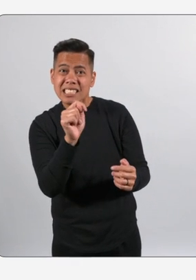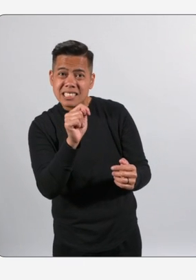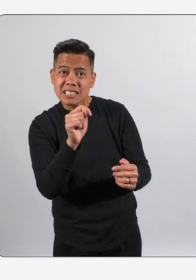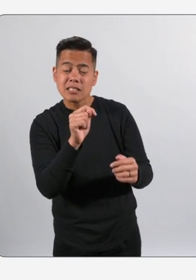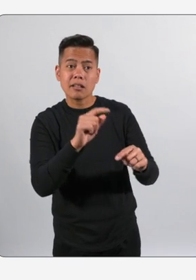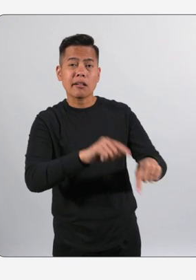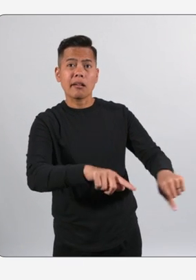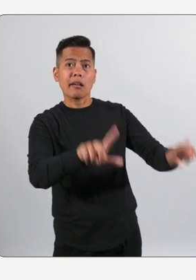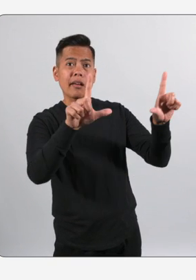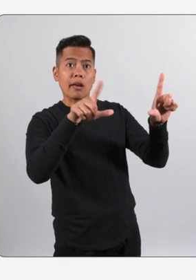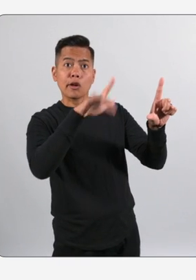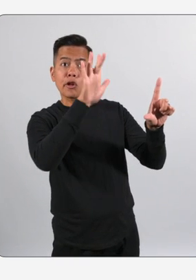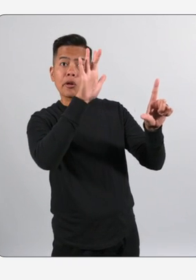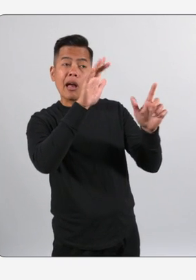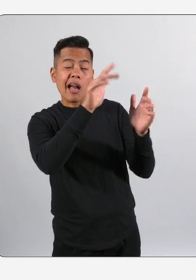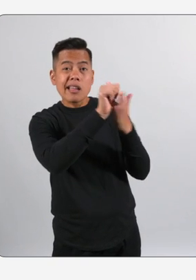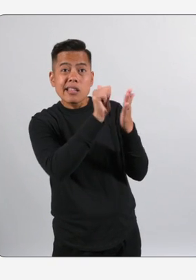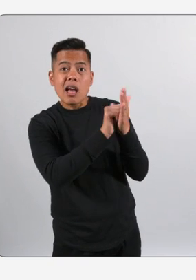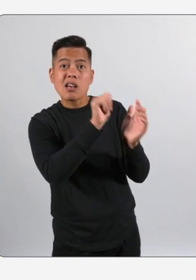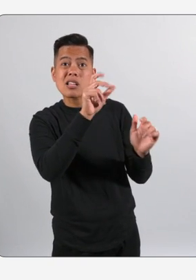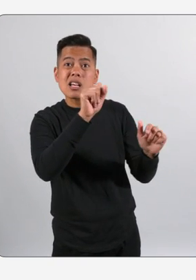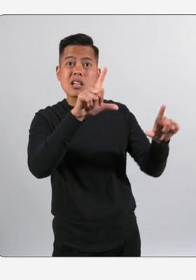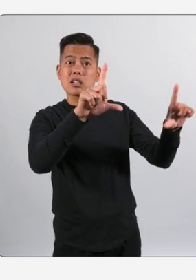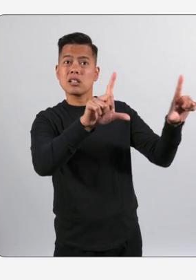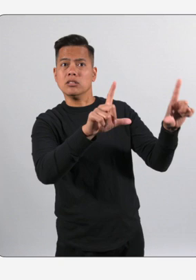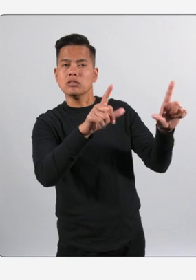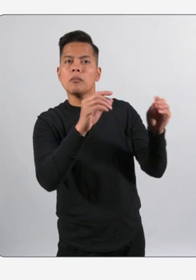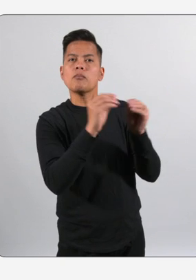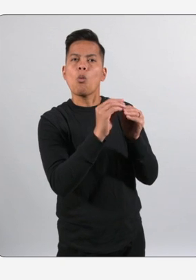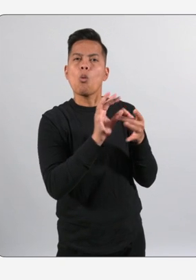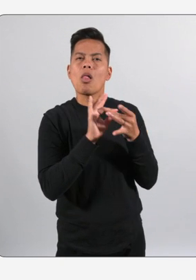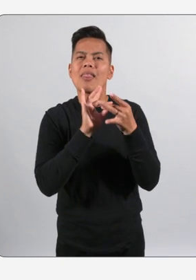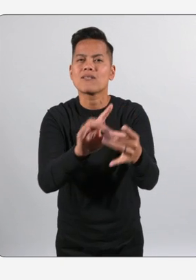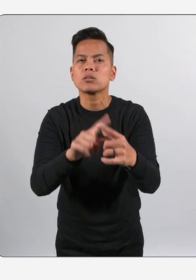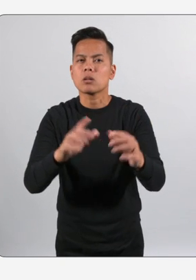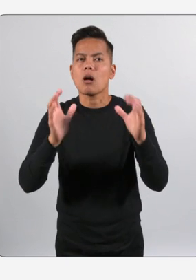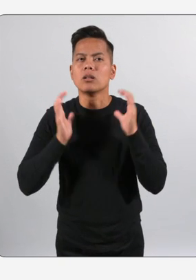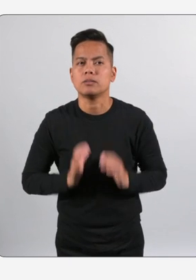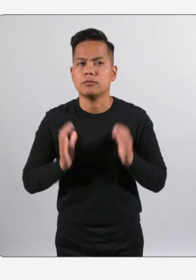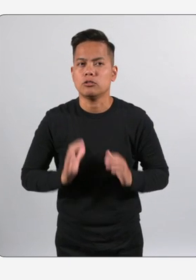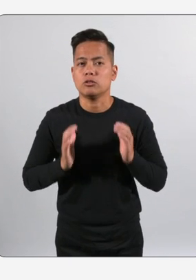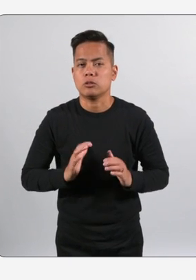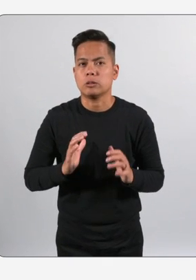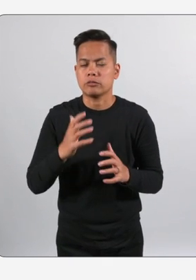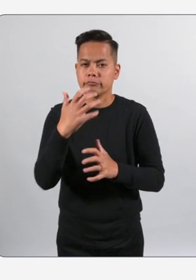generative AI will make these assets even more relevant to customer queries while